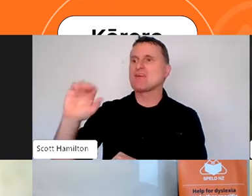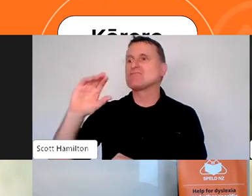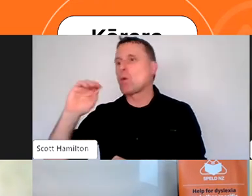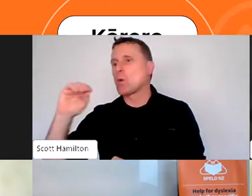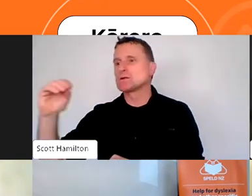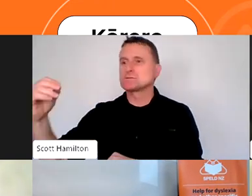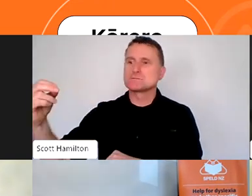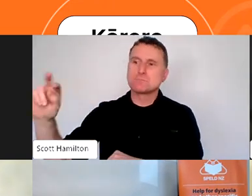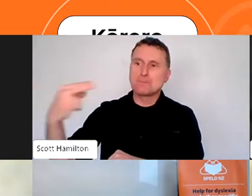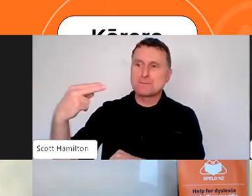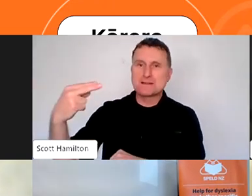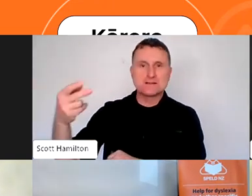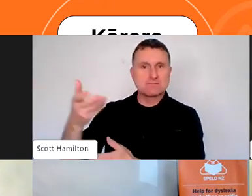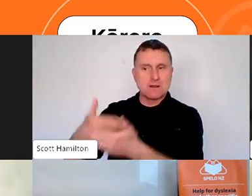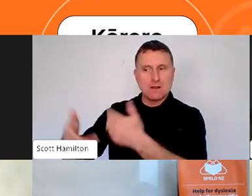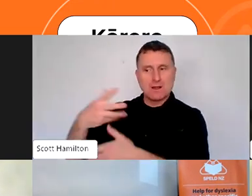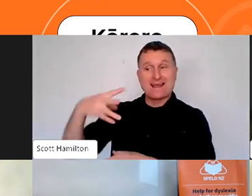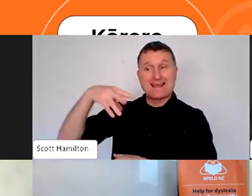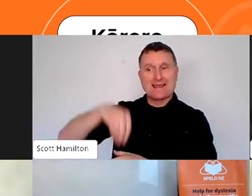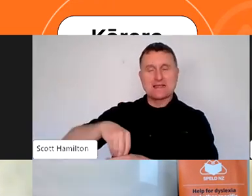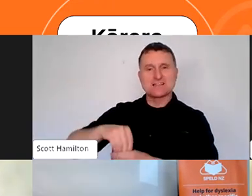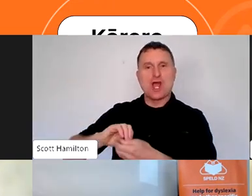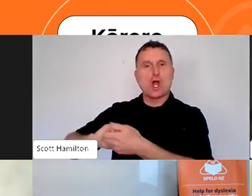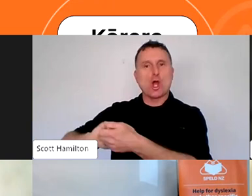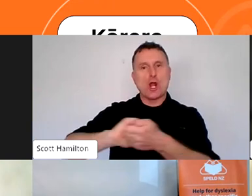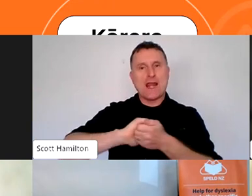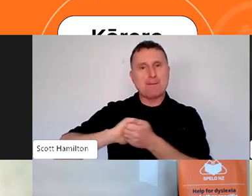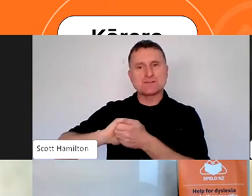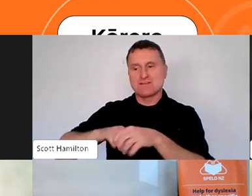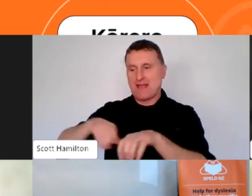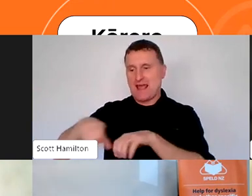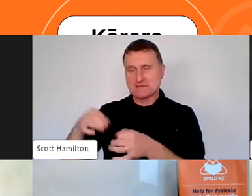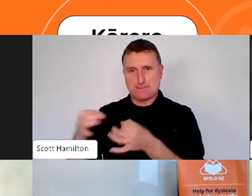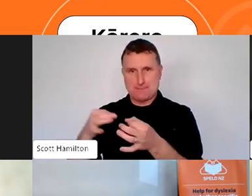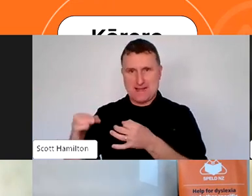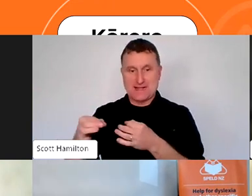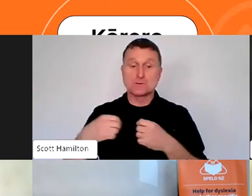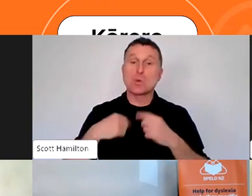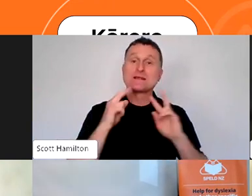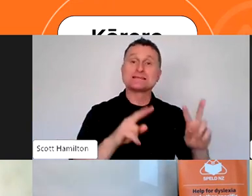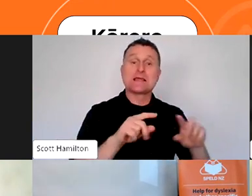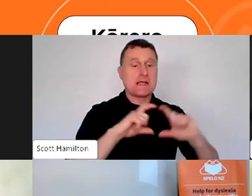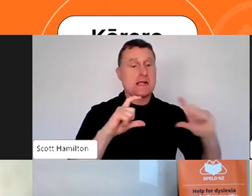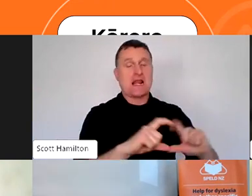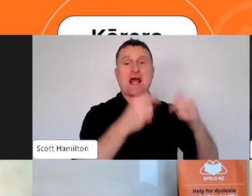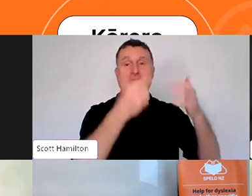collaborative action plans where we share our evidence and the data of what we're seeing in the classroom, what are the barriers to learning